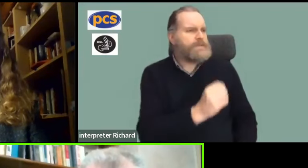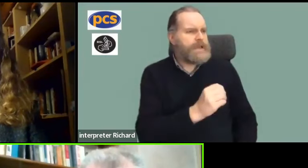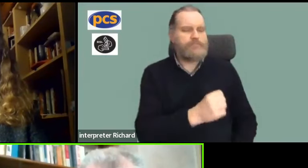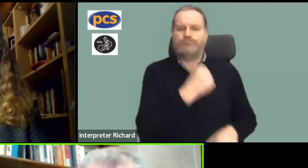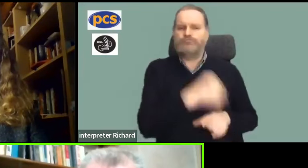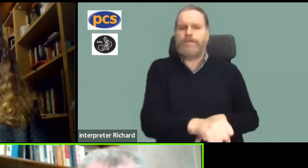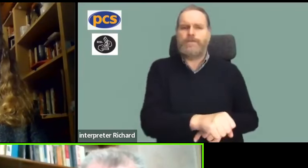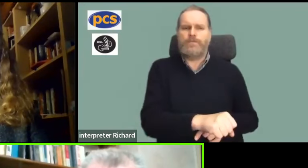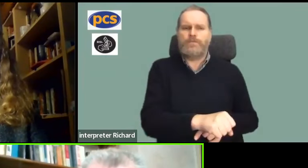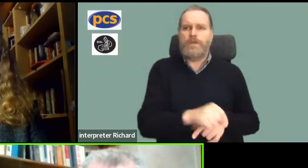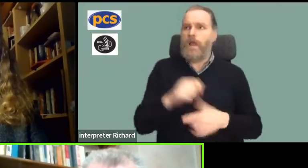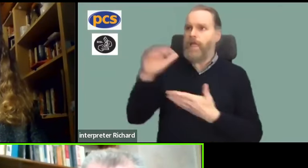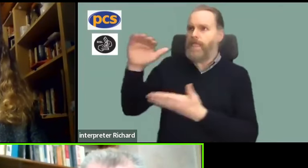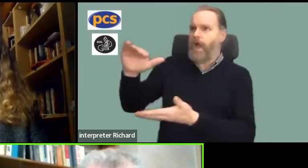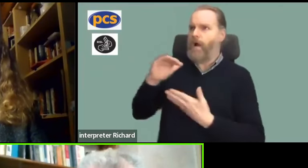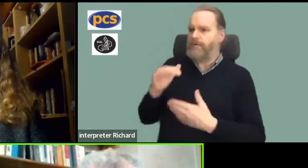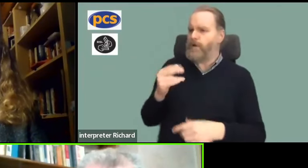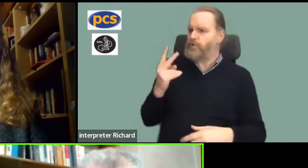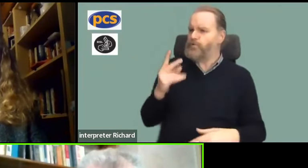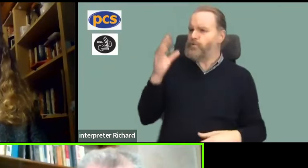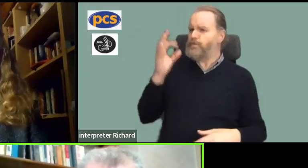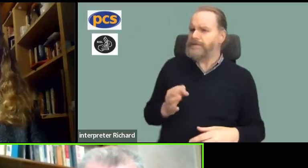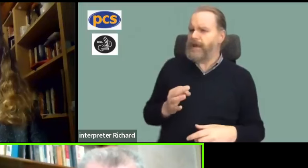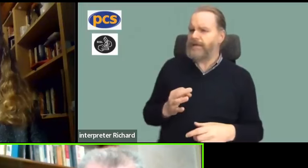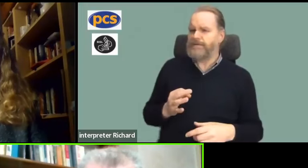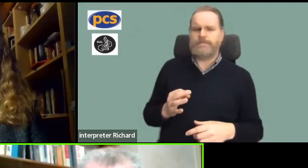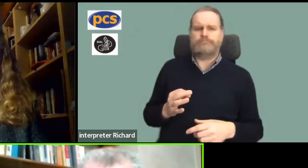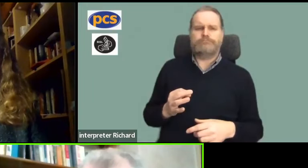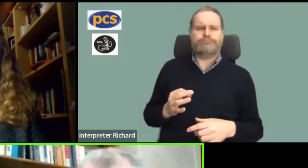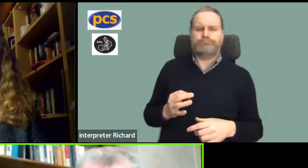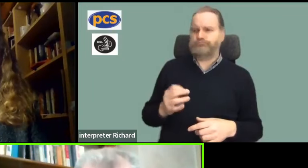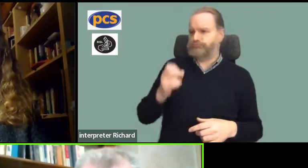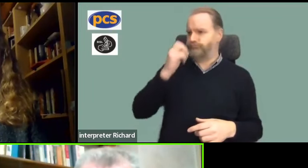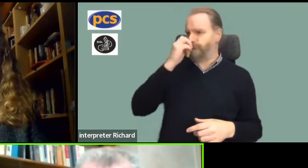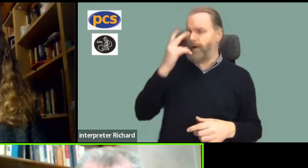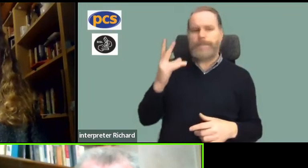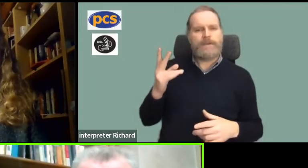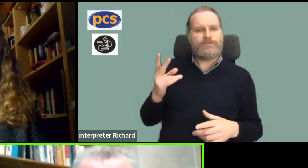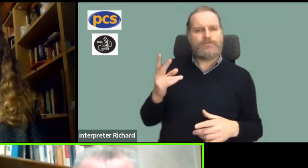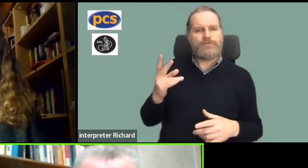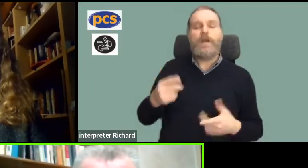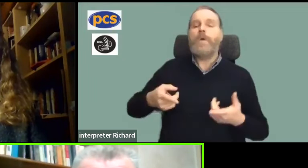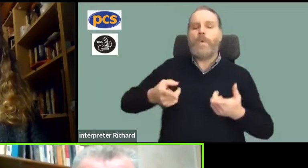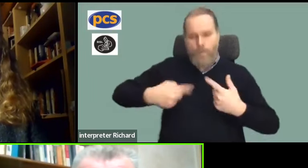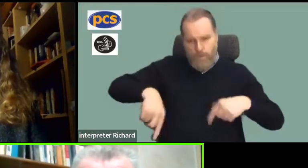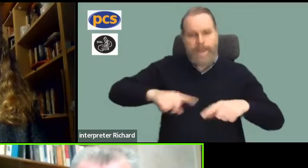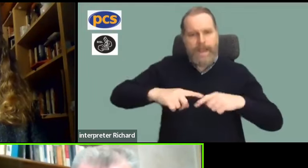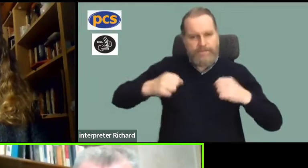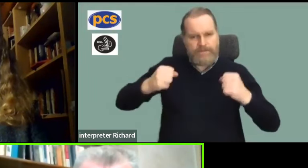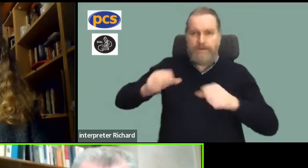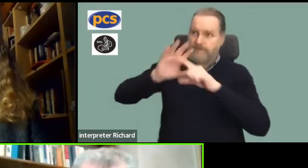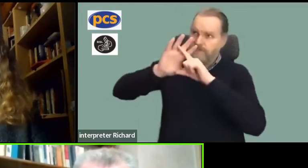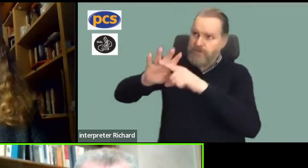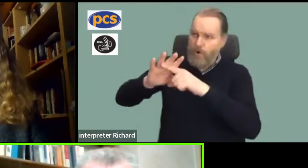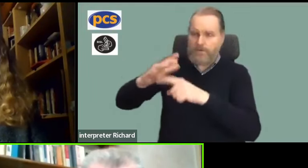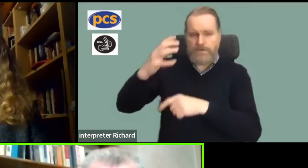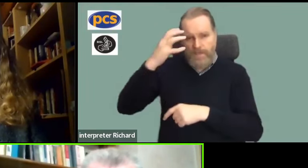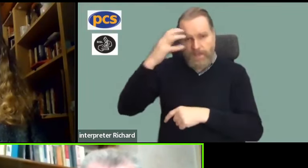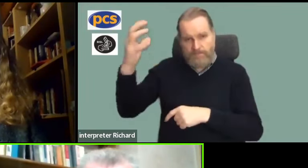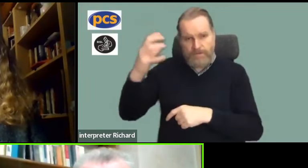on strike having been offered 5%, and therefore there is plenty of scope for the for the Government to for the Government to do more for us s, if they us. if they want to if they want to.